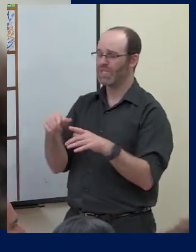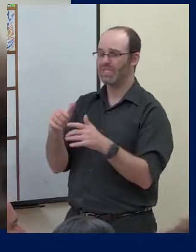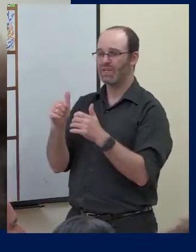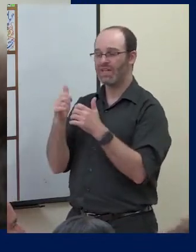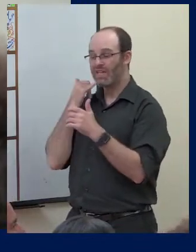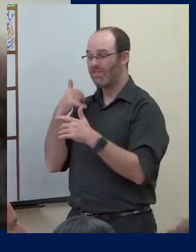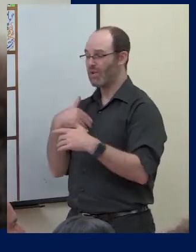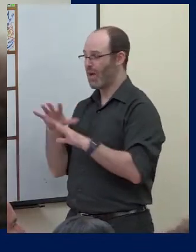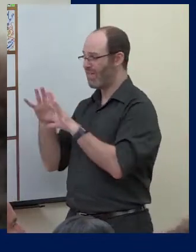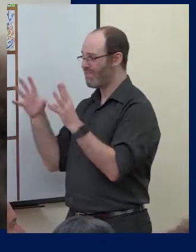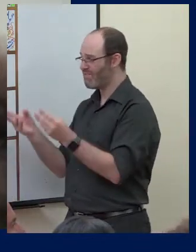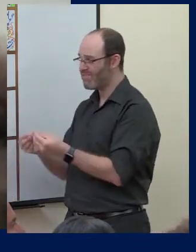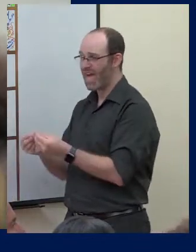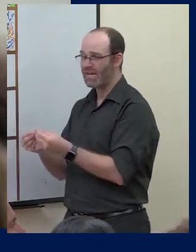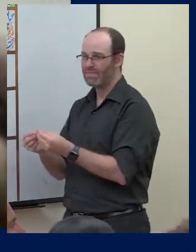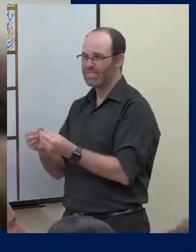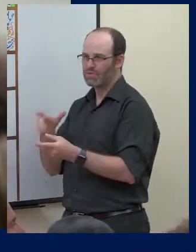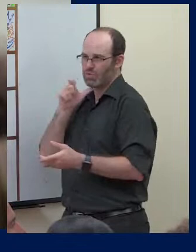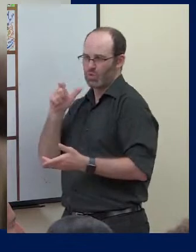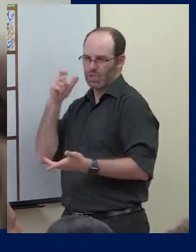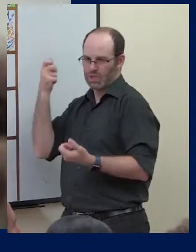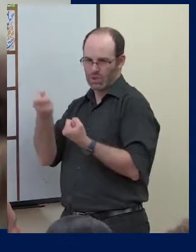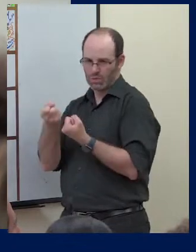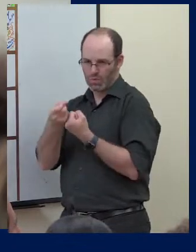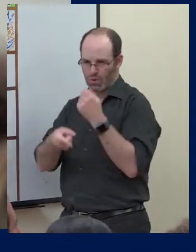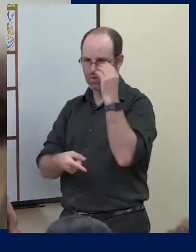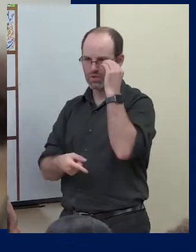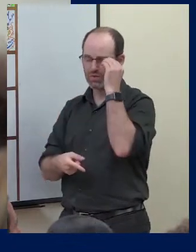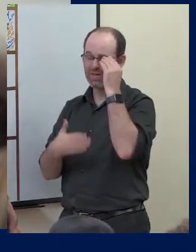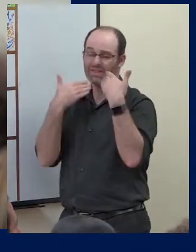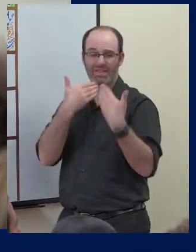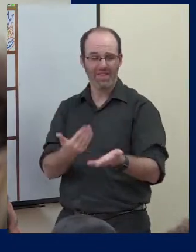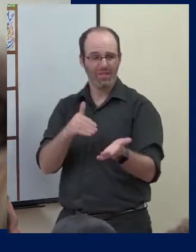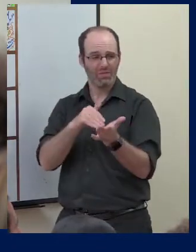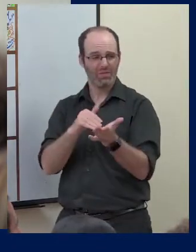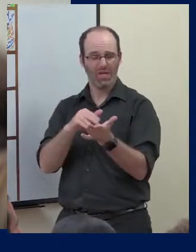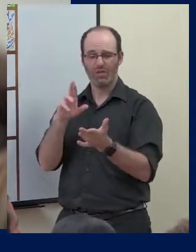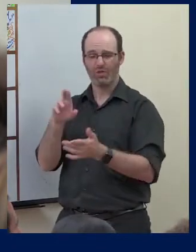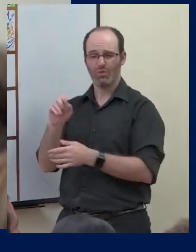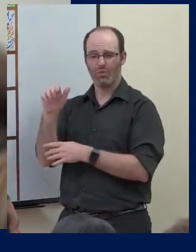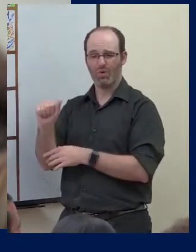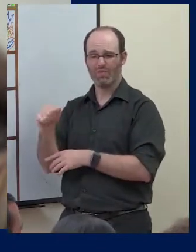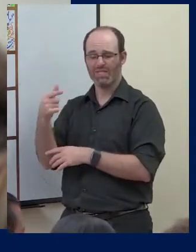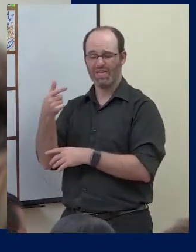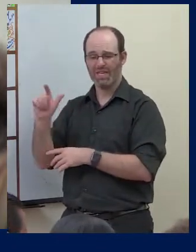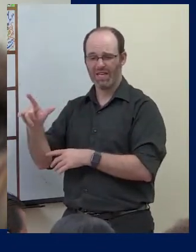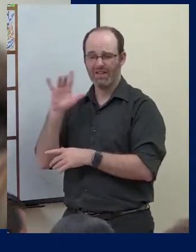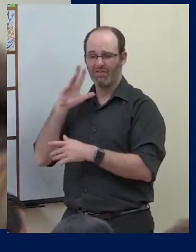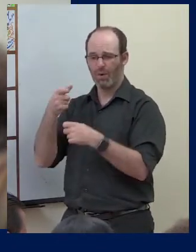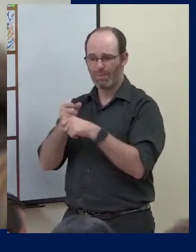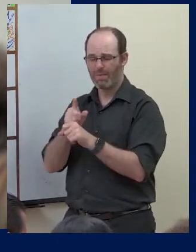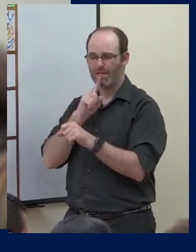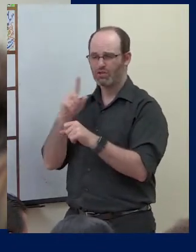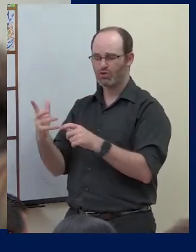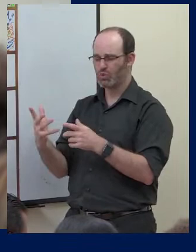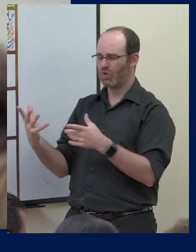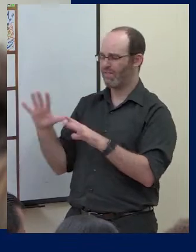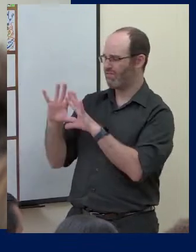would not believe in this, and thank you for integrating, making sure that this is part of it.